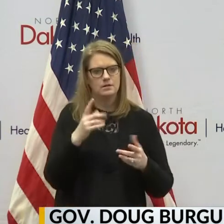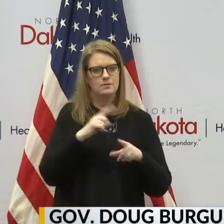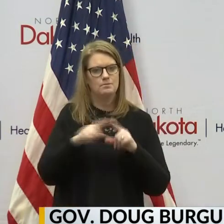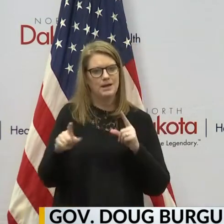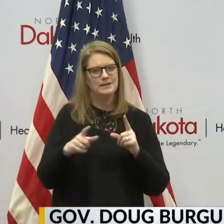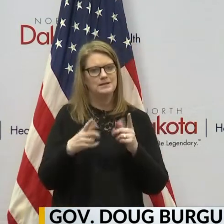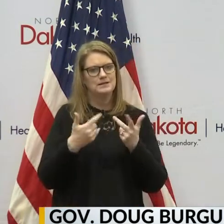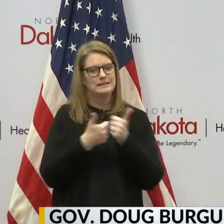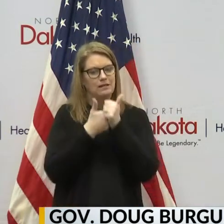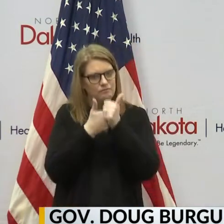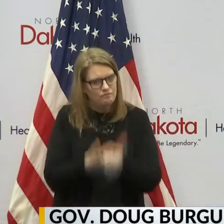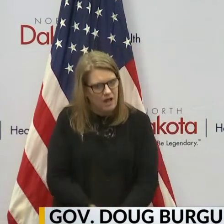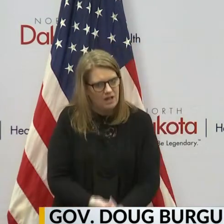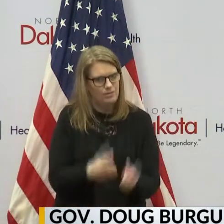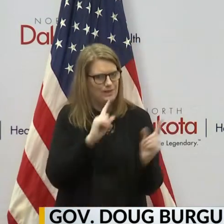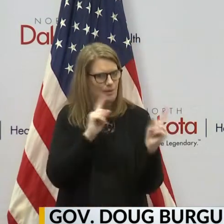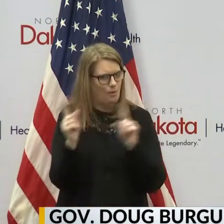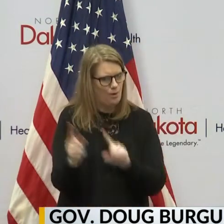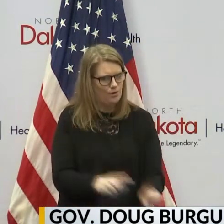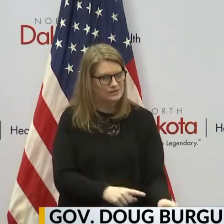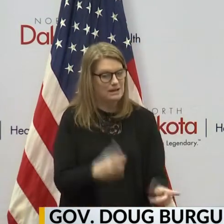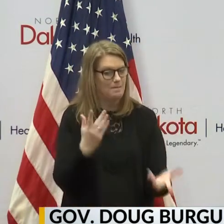AGAIN HAVE THE LIKING EFFECT OF